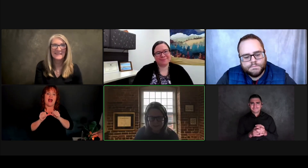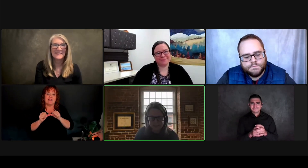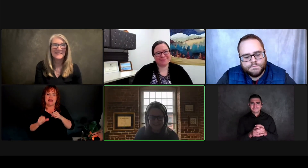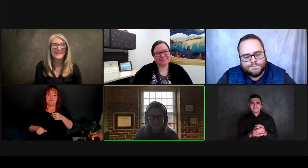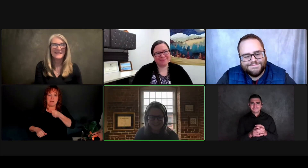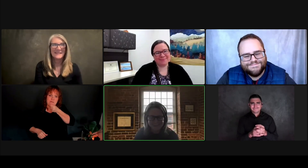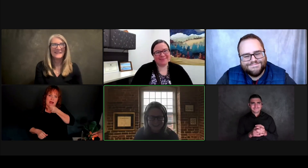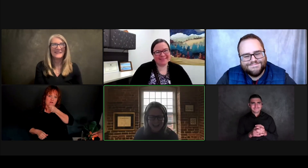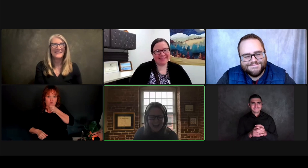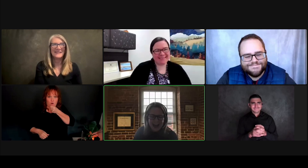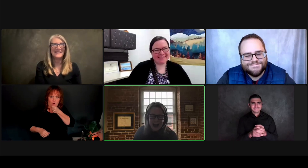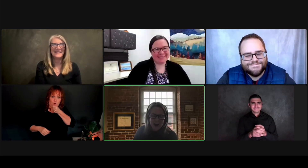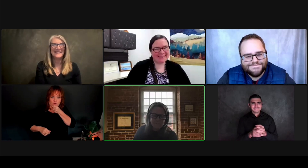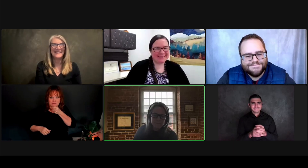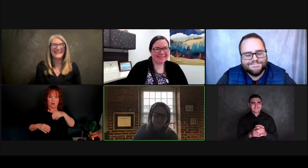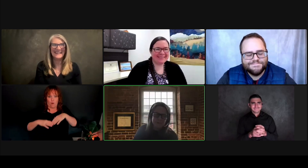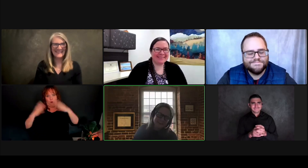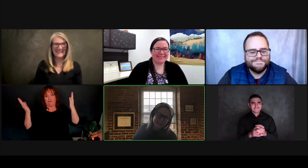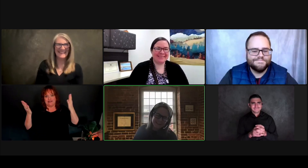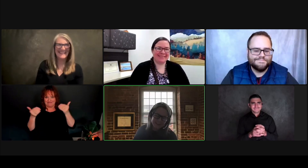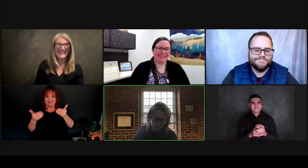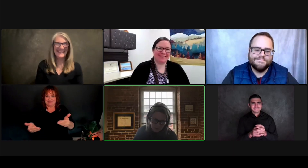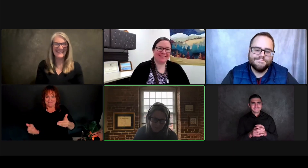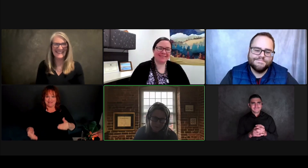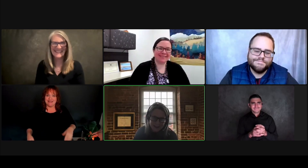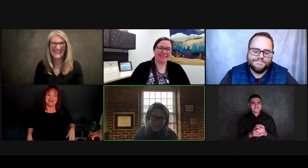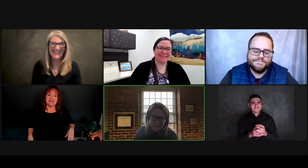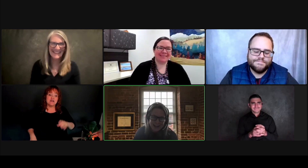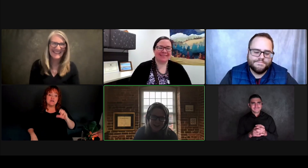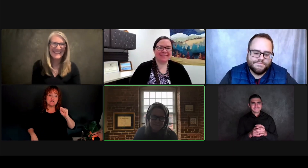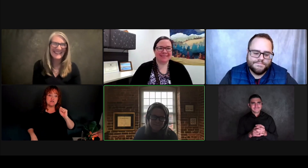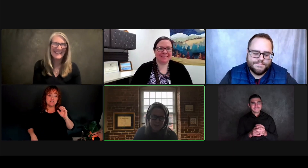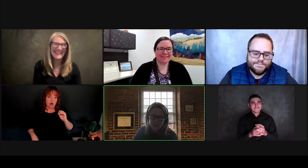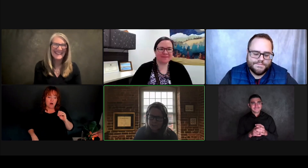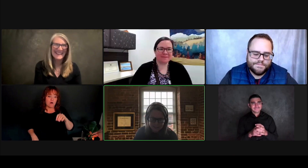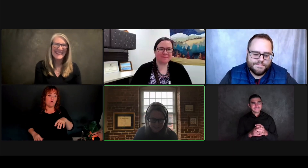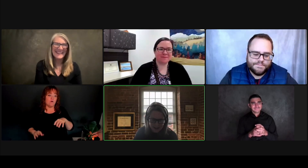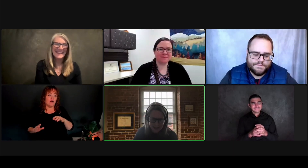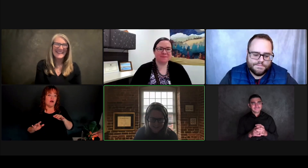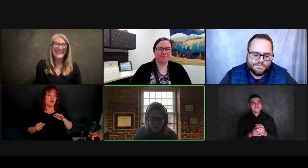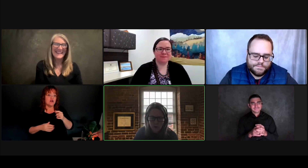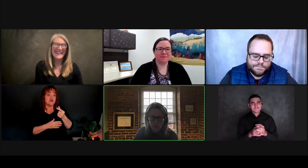[chuckles] So Georgia Tech, as a whole,